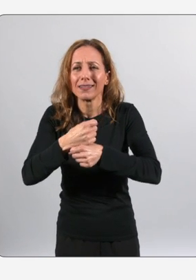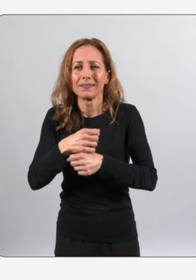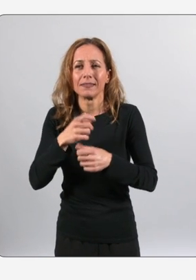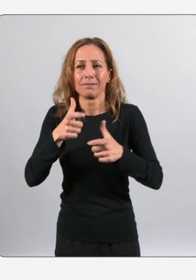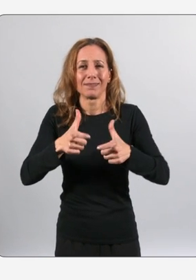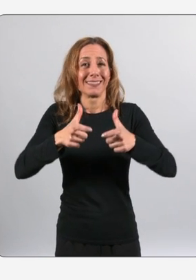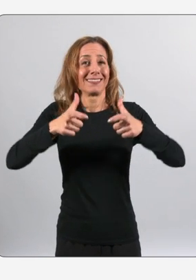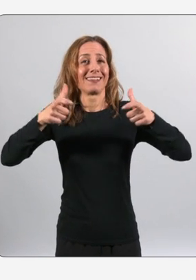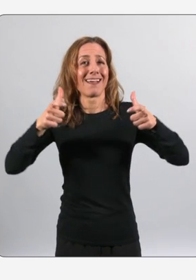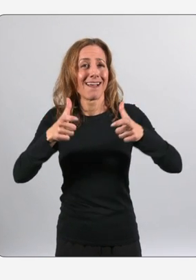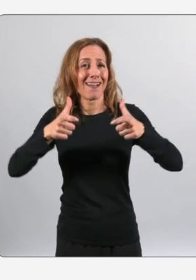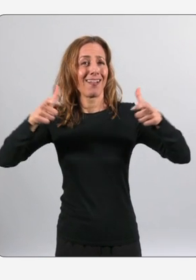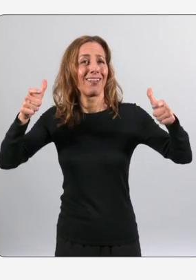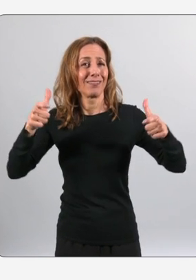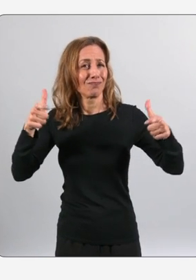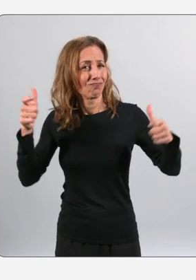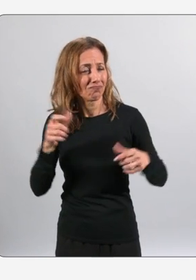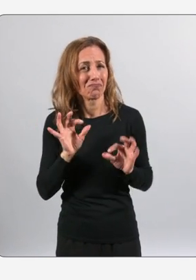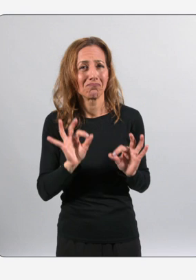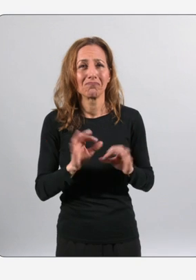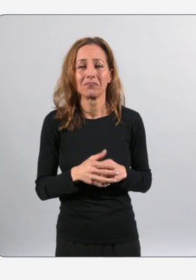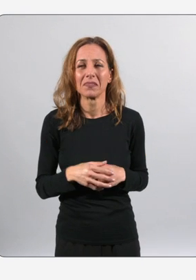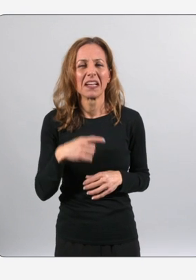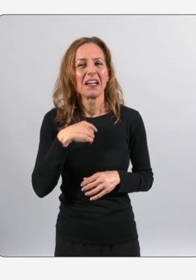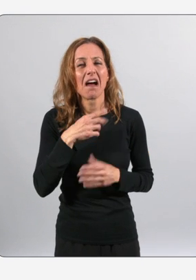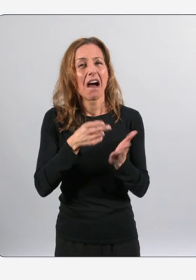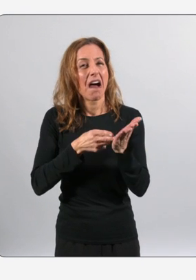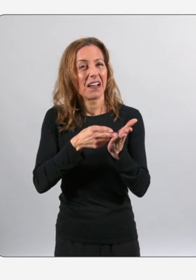You know, candidly, I think that over the last several years,